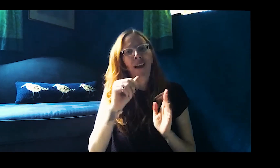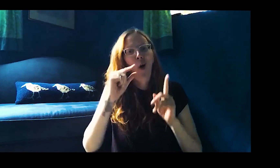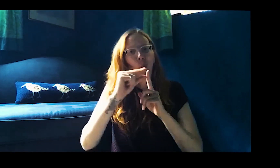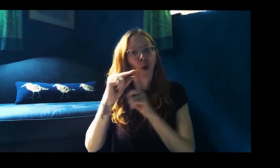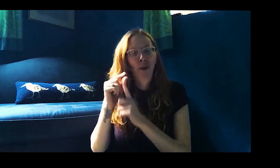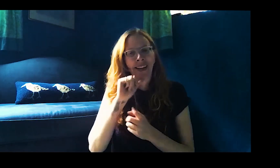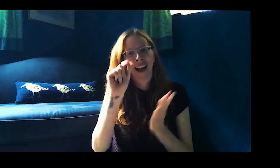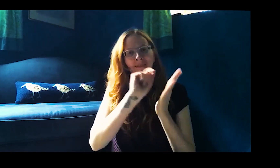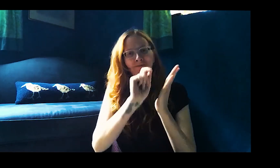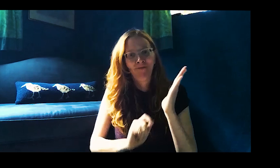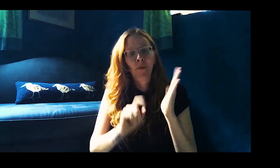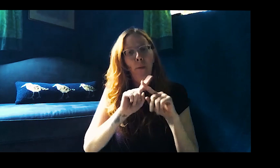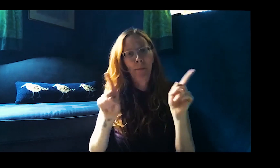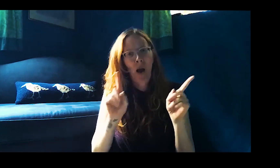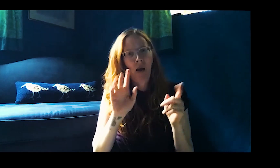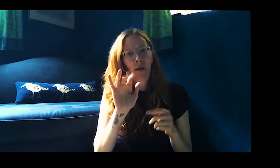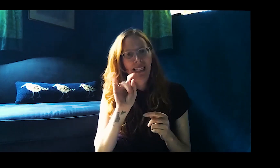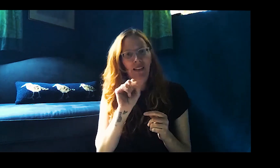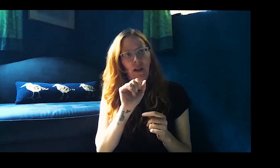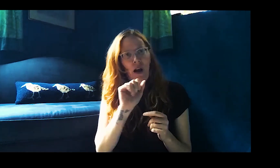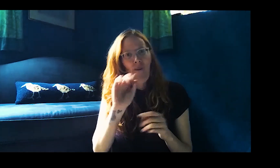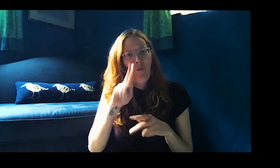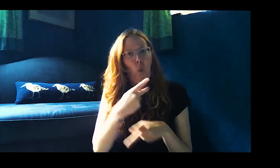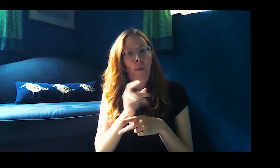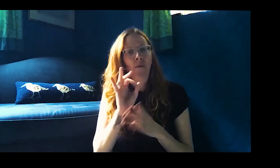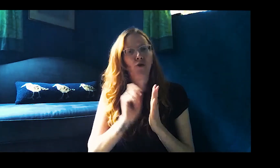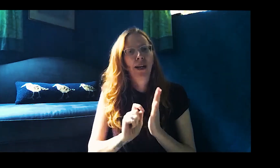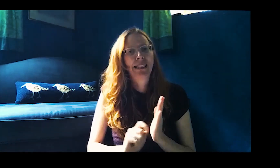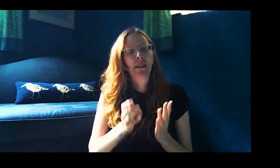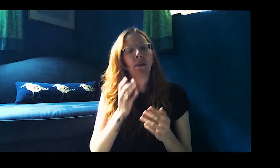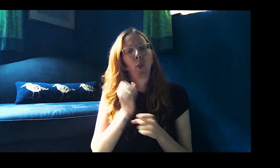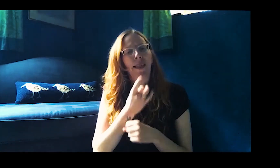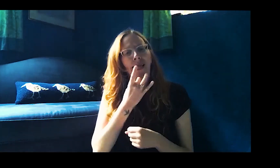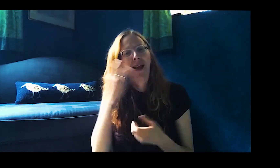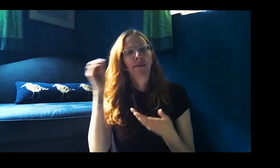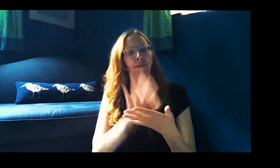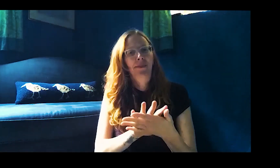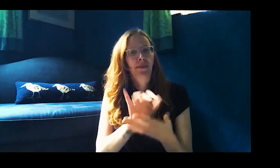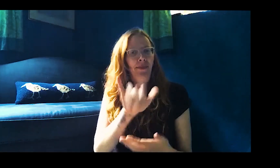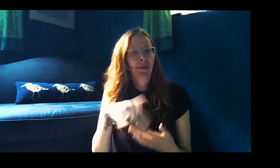I know pictures aren't words, and I'm not writing anything down, but you know, we're putting light